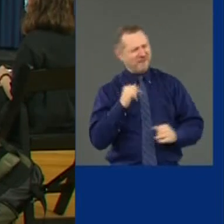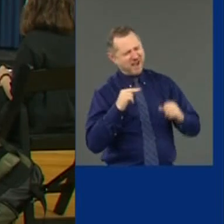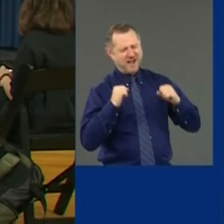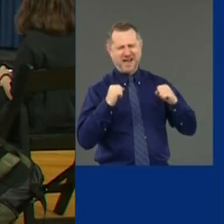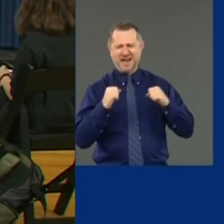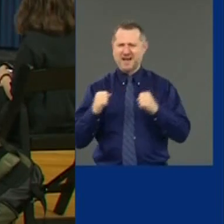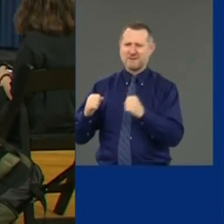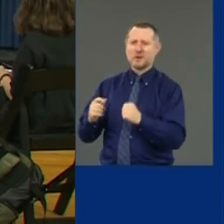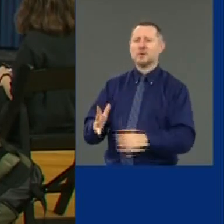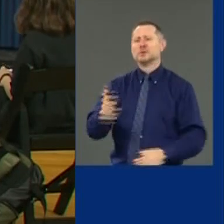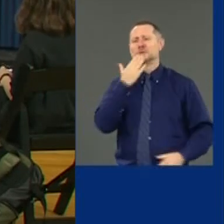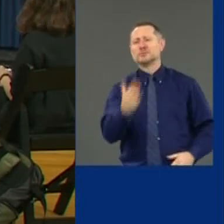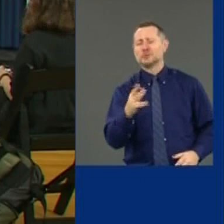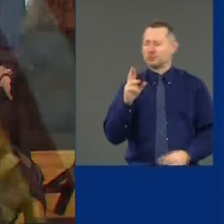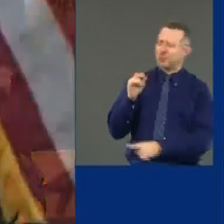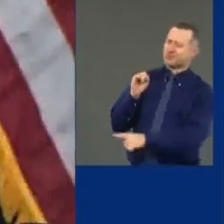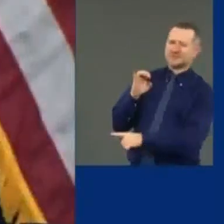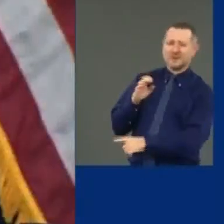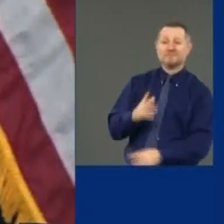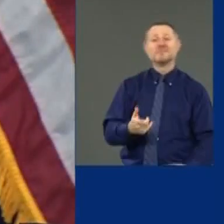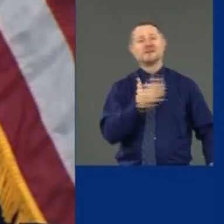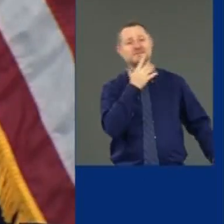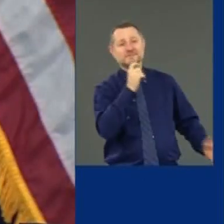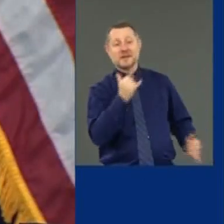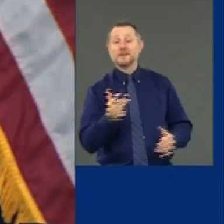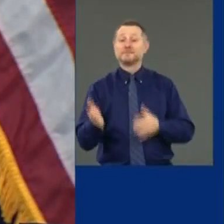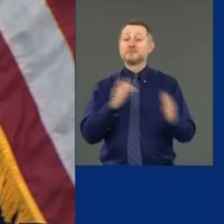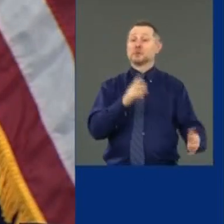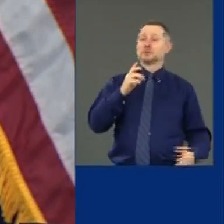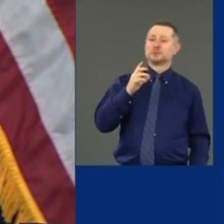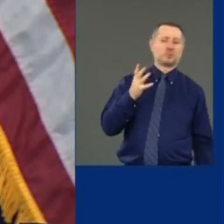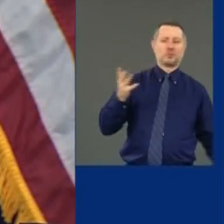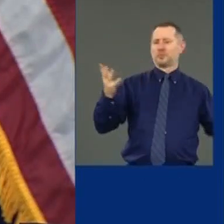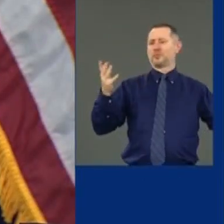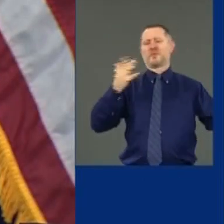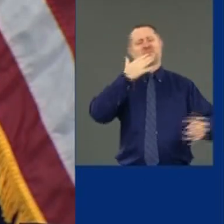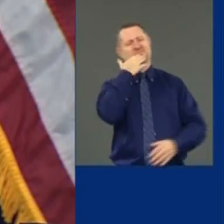I'M JUST A FAB. THANK YOU SO MUCH.